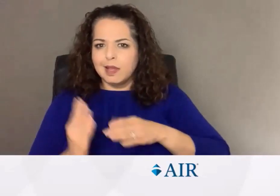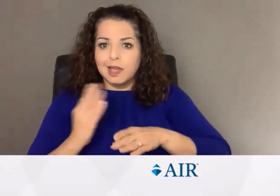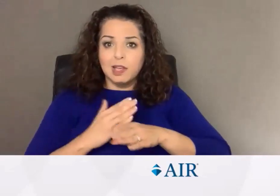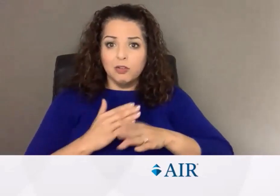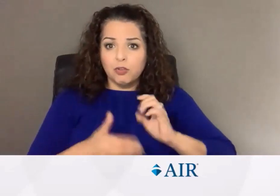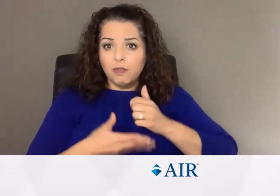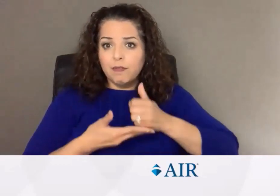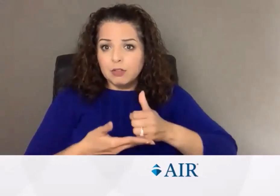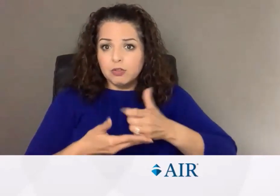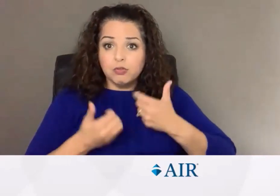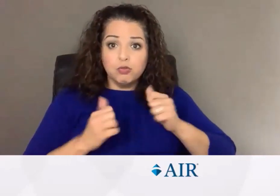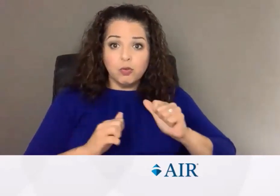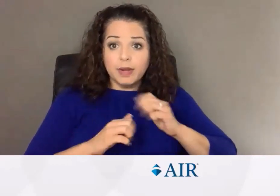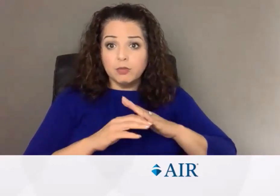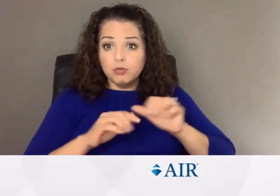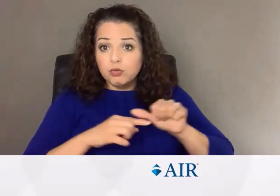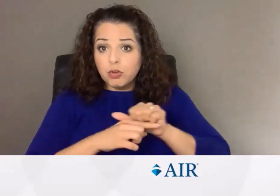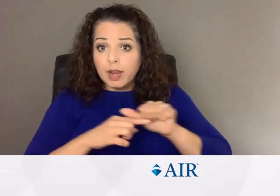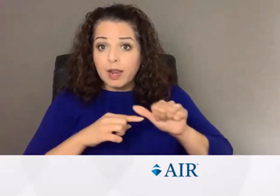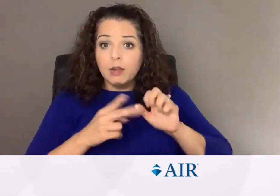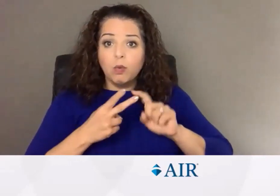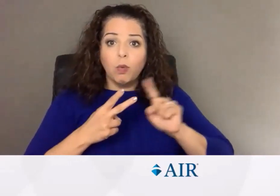Or you've done studies of a program.